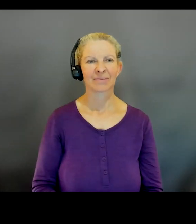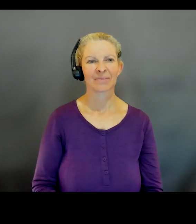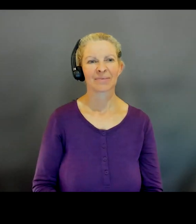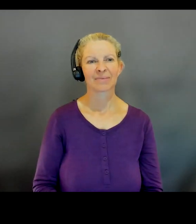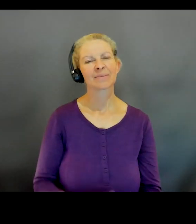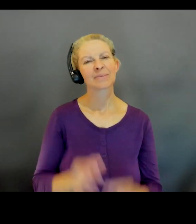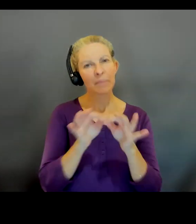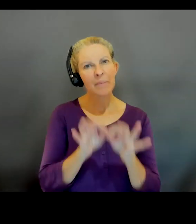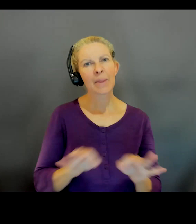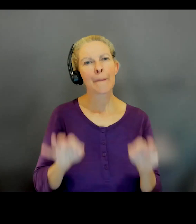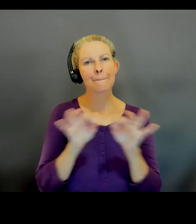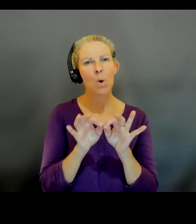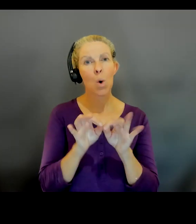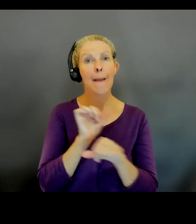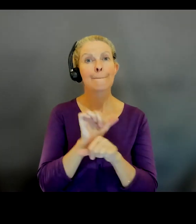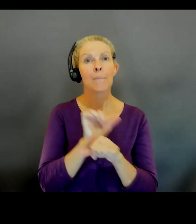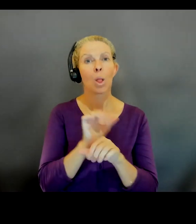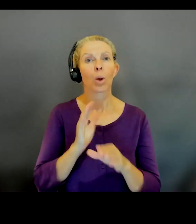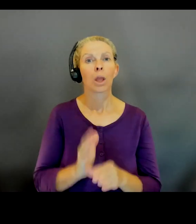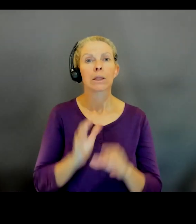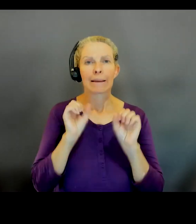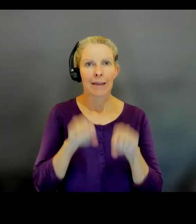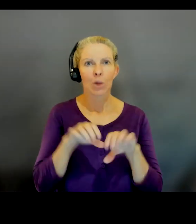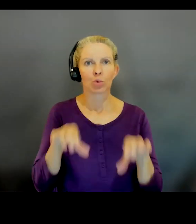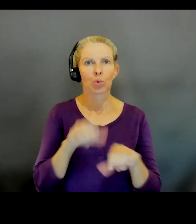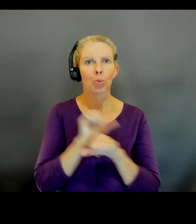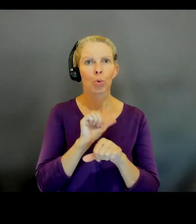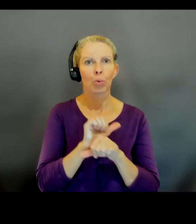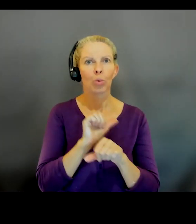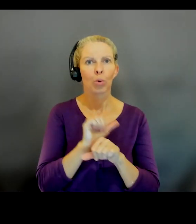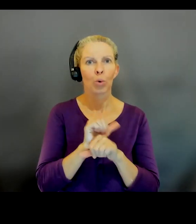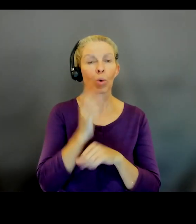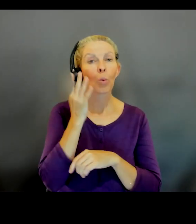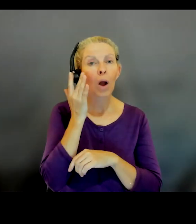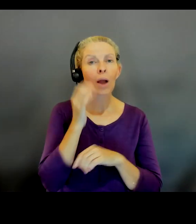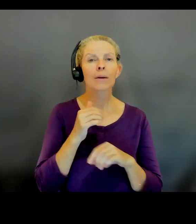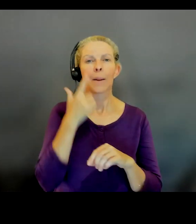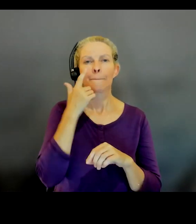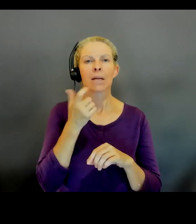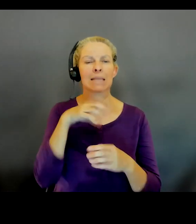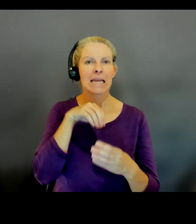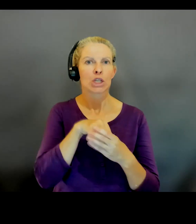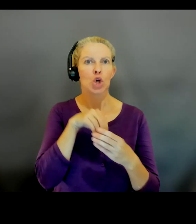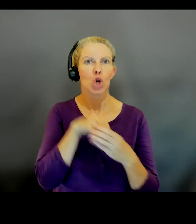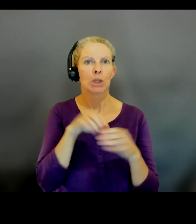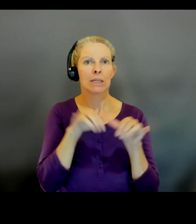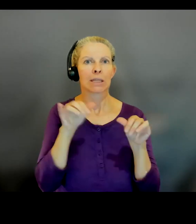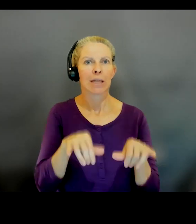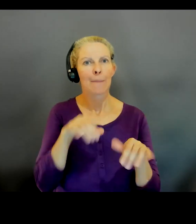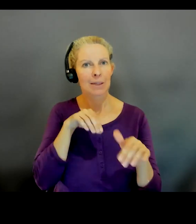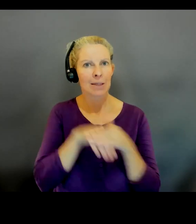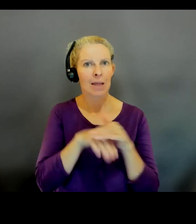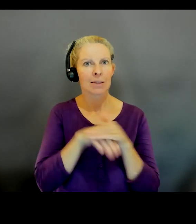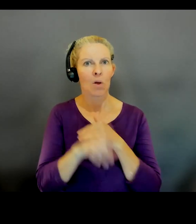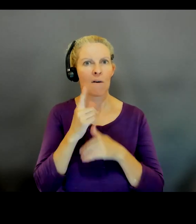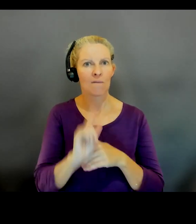work and get their work done because your internal systems are accessible. How would your customers